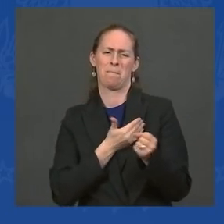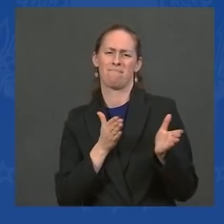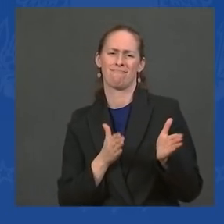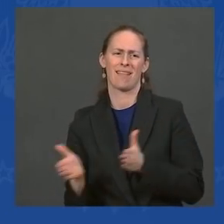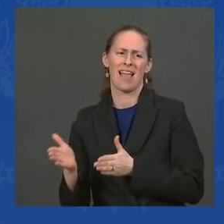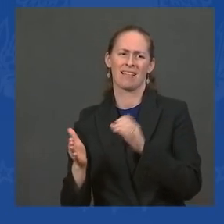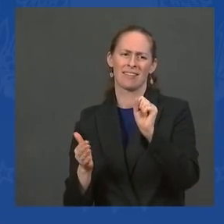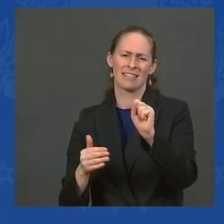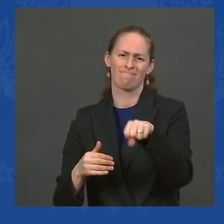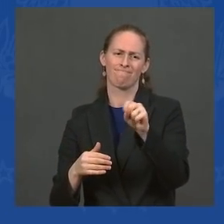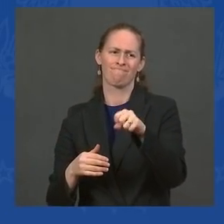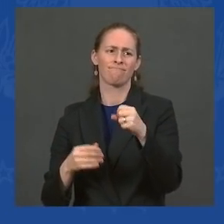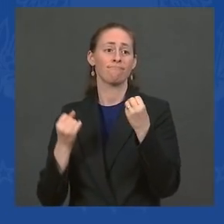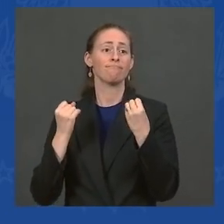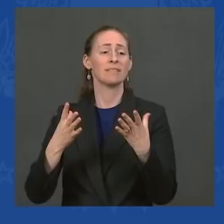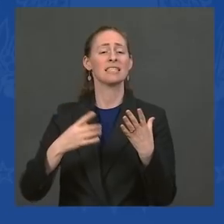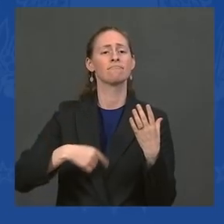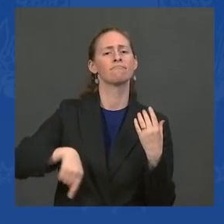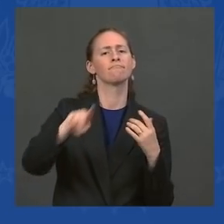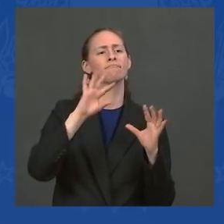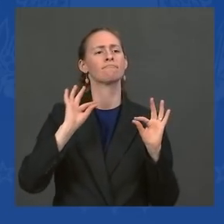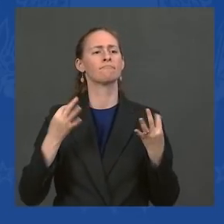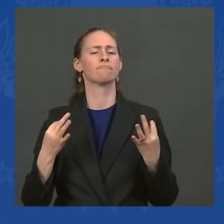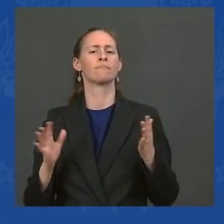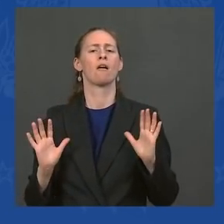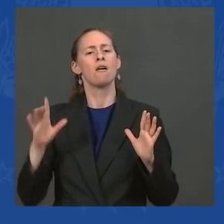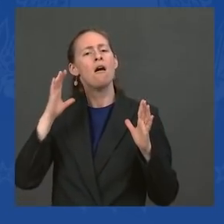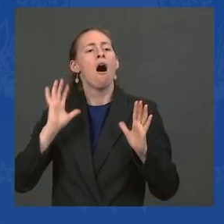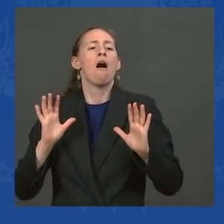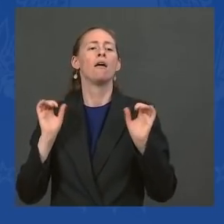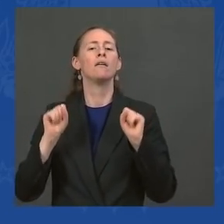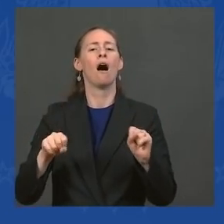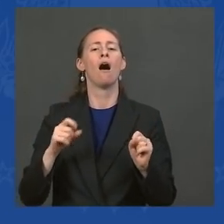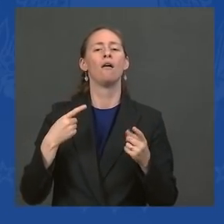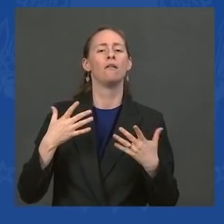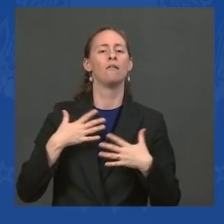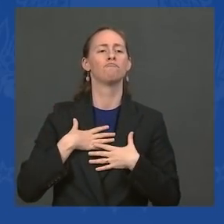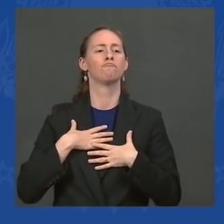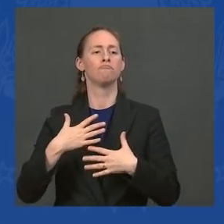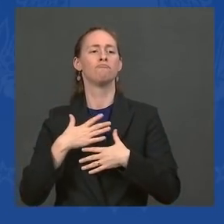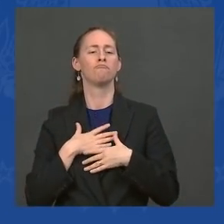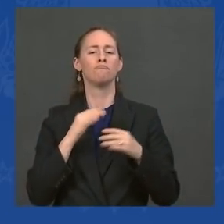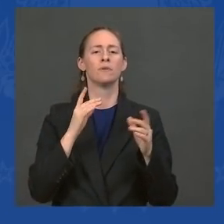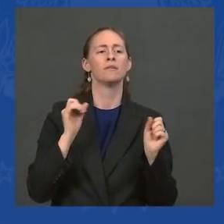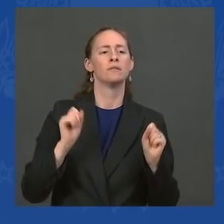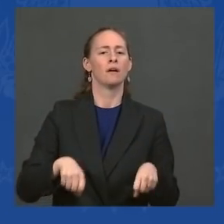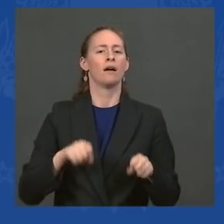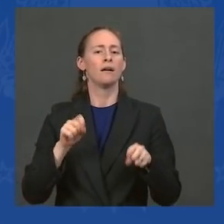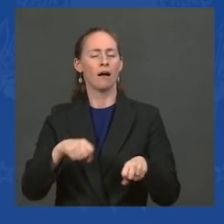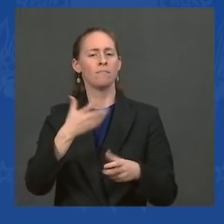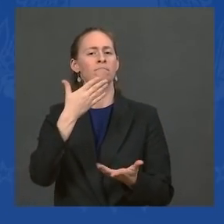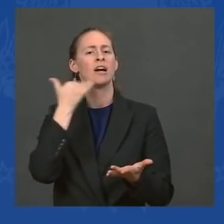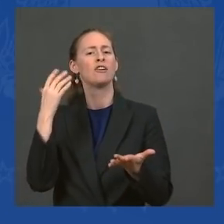a little more breathing room, America has a lot better shot. My dad used to say -- for real --